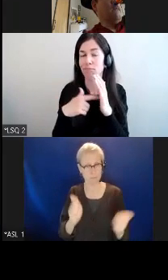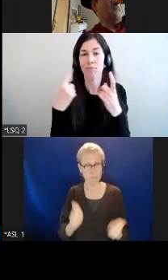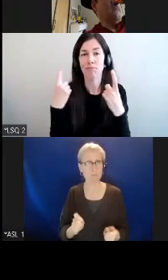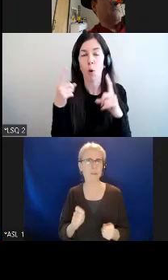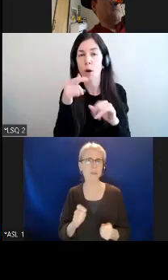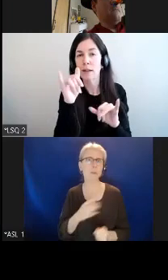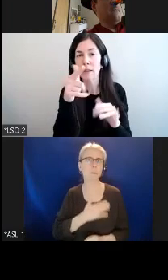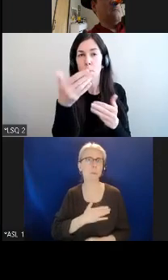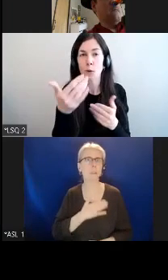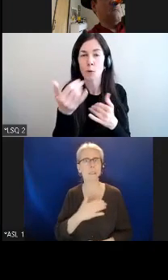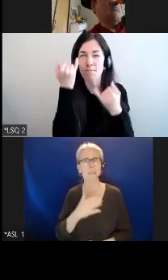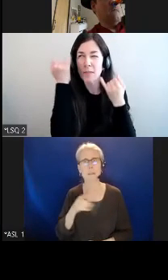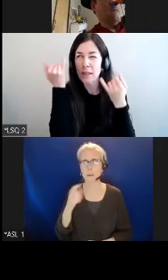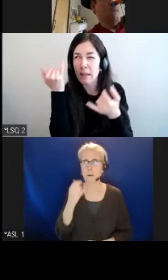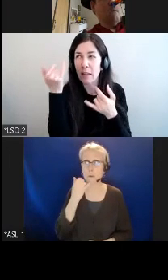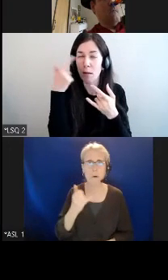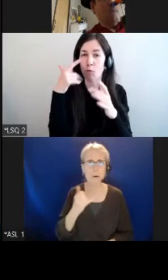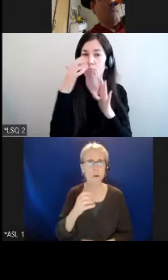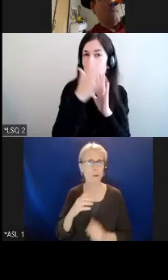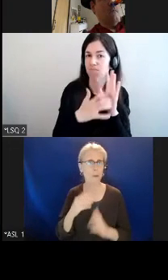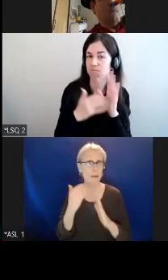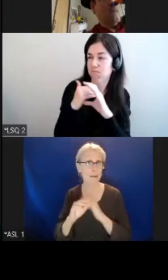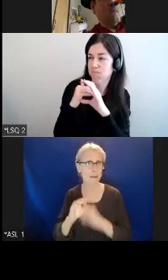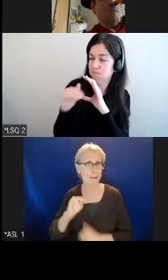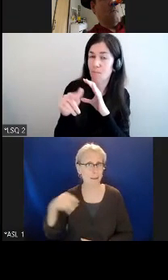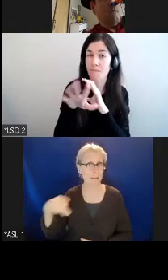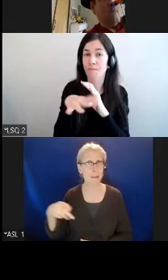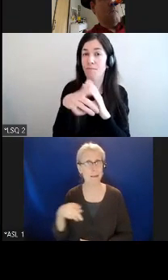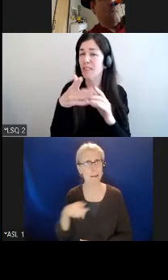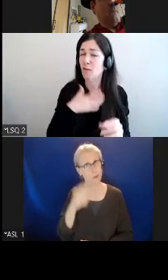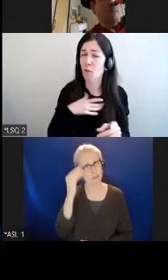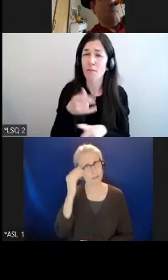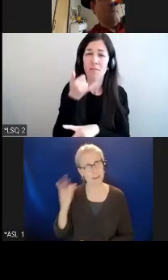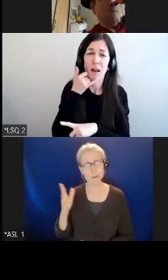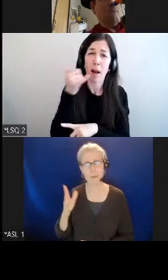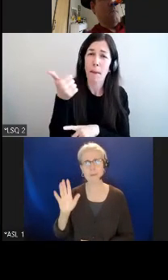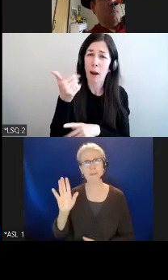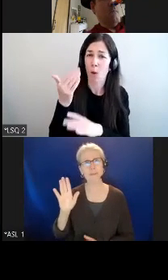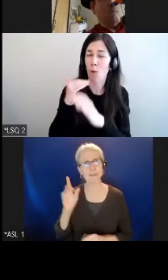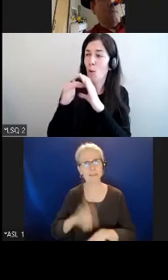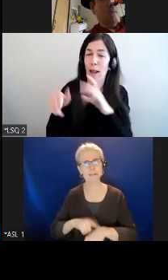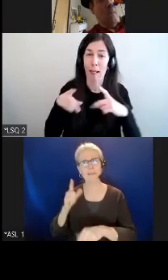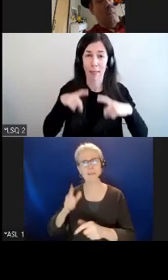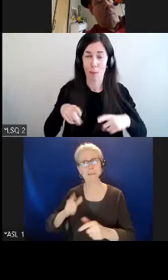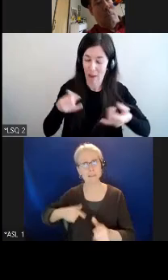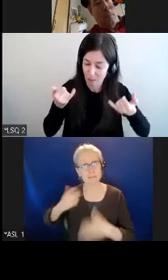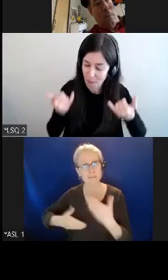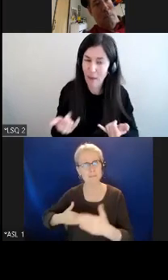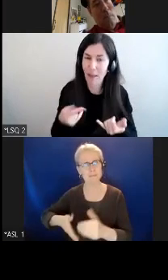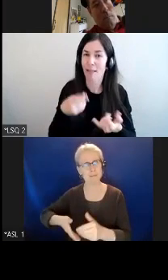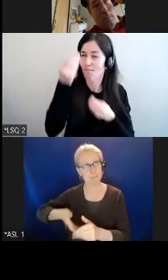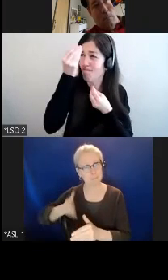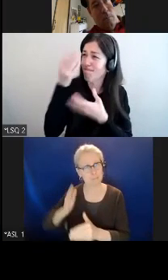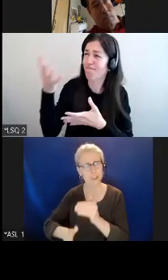OR EMAIL YOUR M.P. TODAY. AND TELL THEM TO FAST TRACK THE CANADA DISABILITY BENEFIT WITHOUT DELAY.